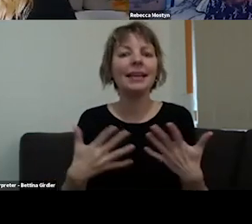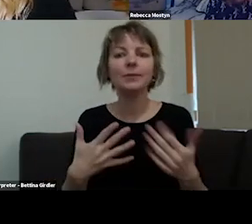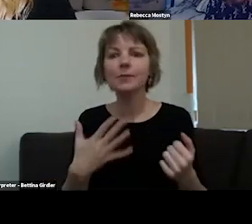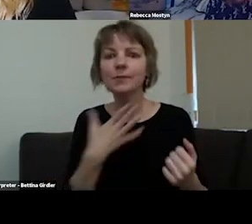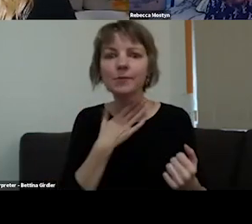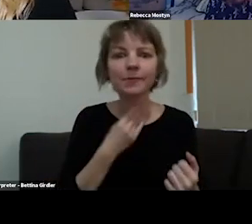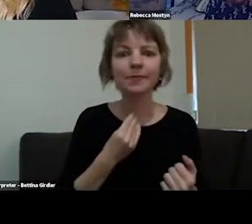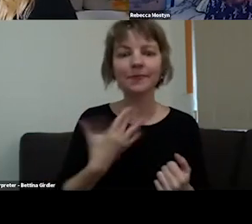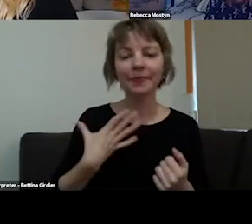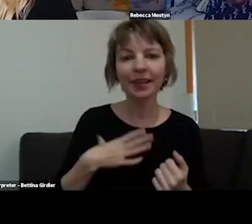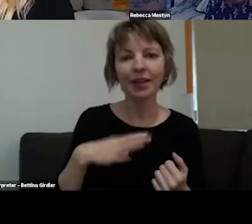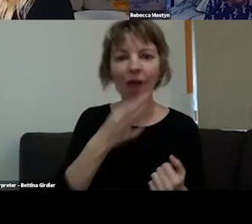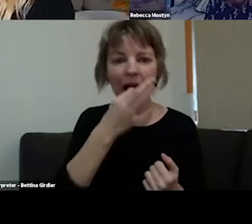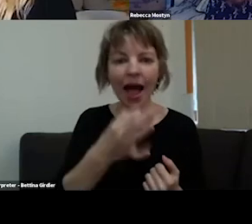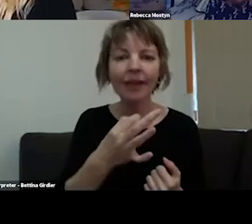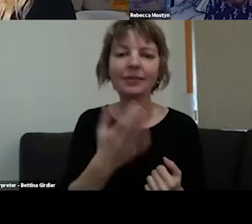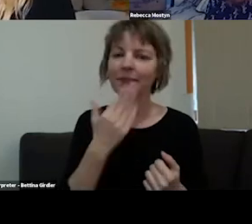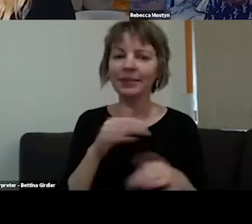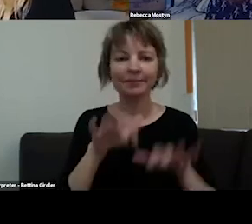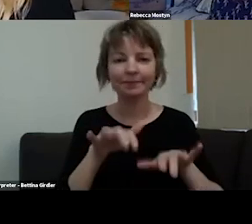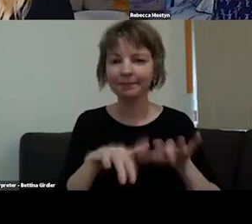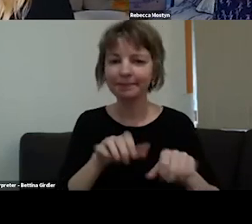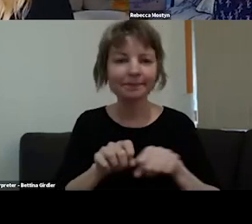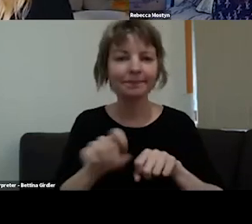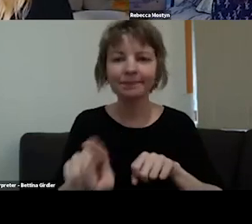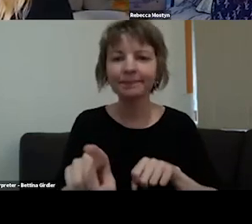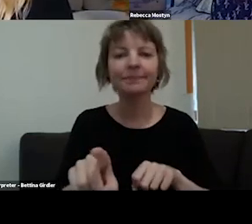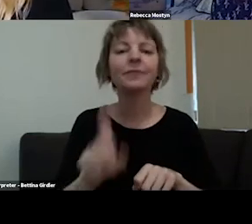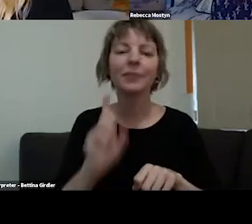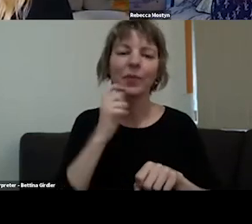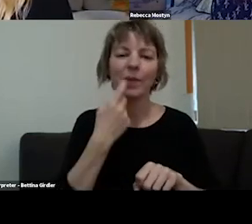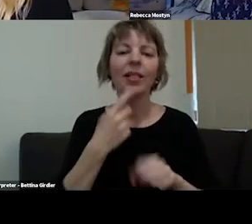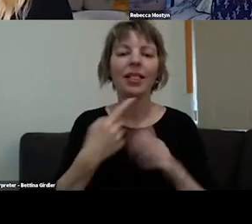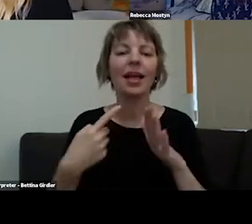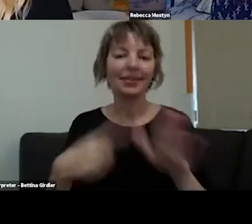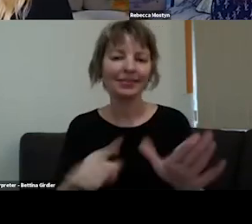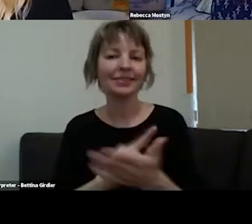to send your question through and we'll answer that separately, please feel free to keep in touch.